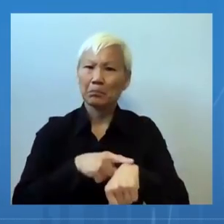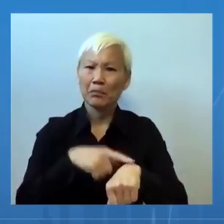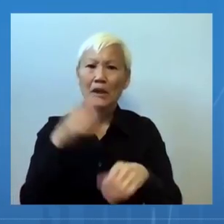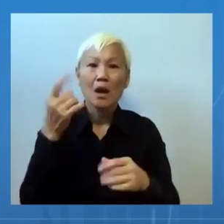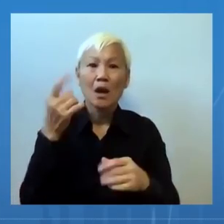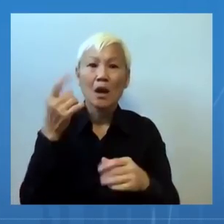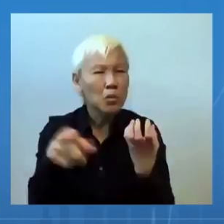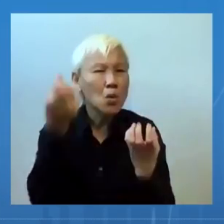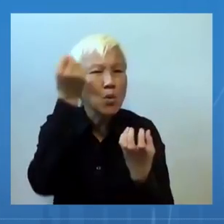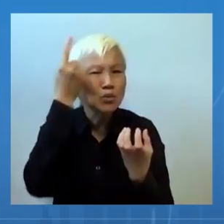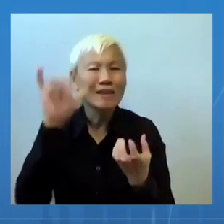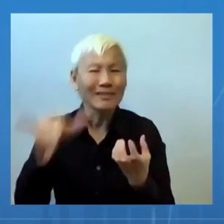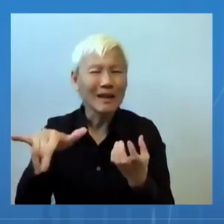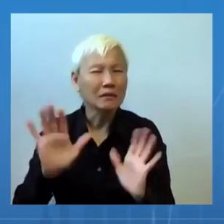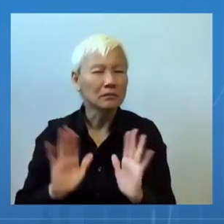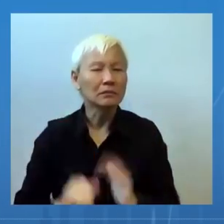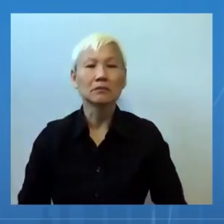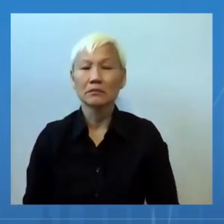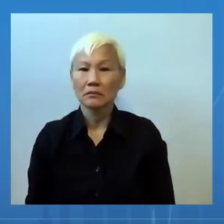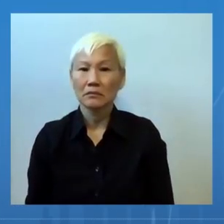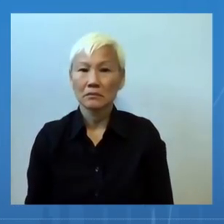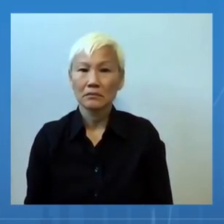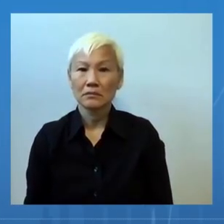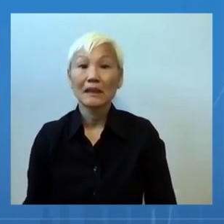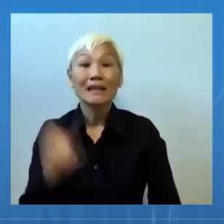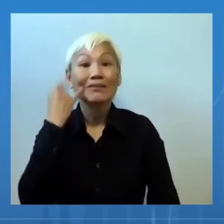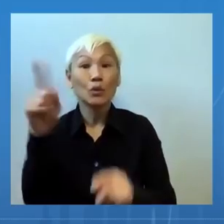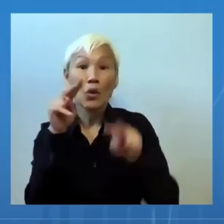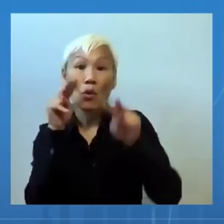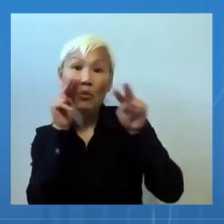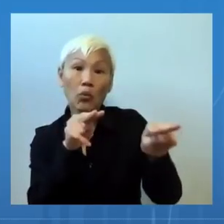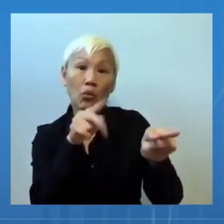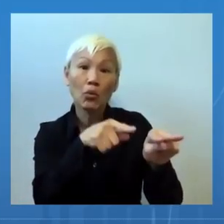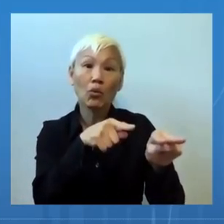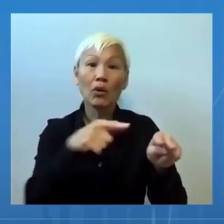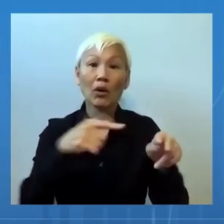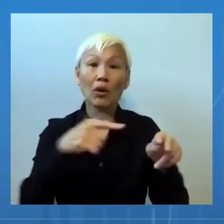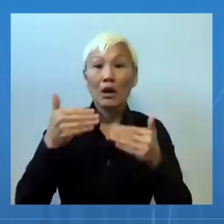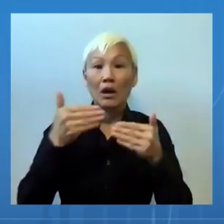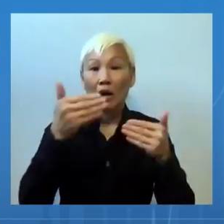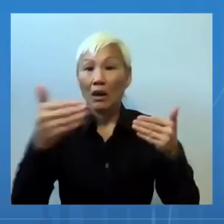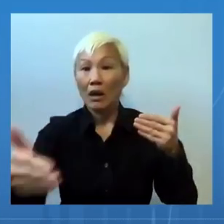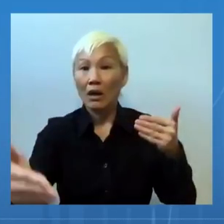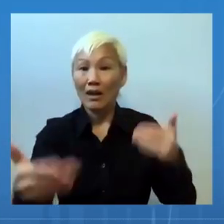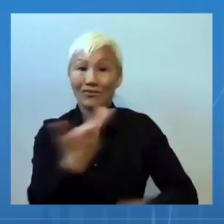what the pace and the cadence of vaccinations and boosters in the United States,